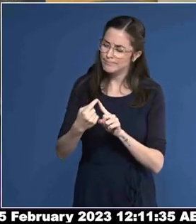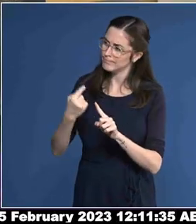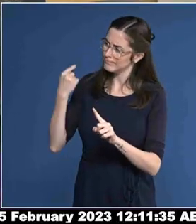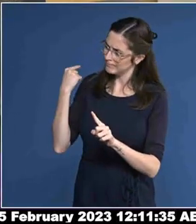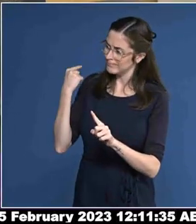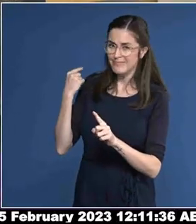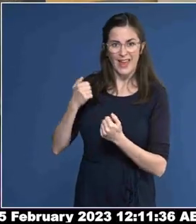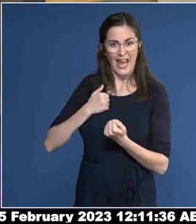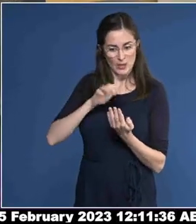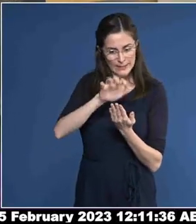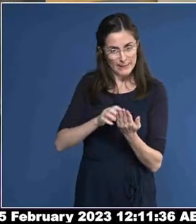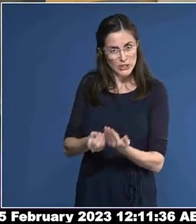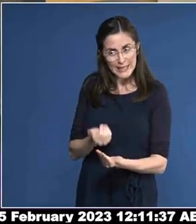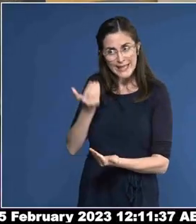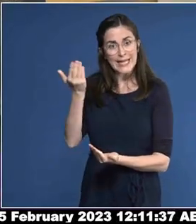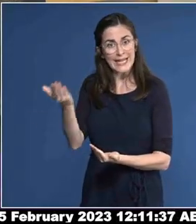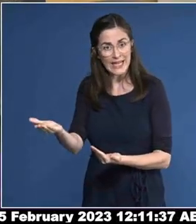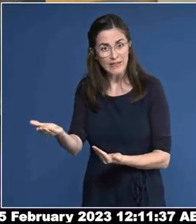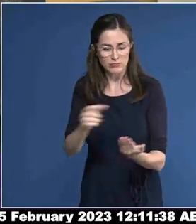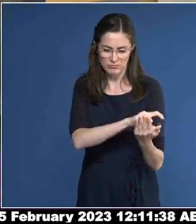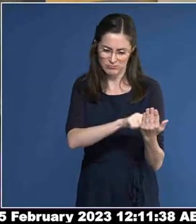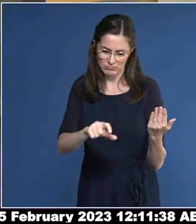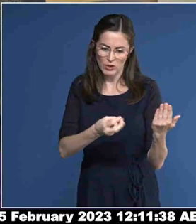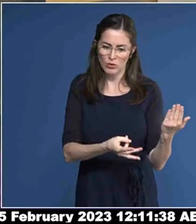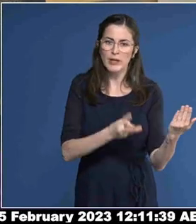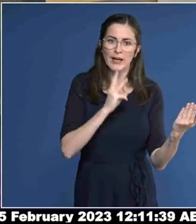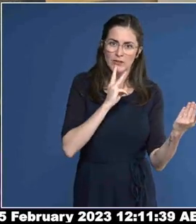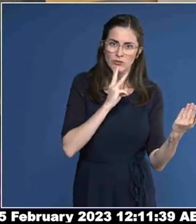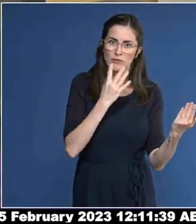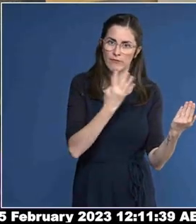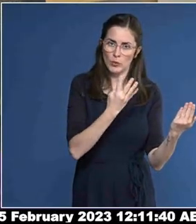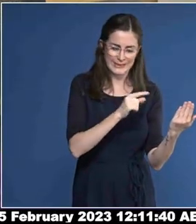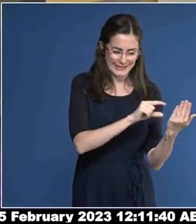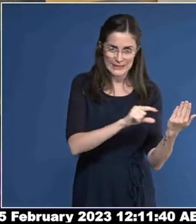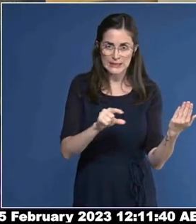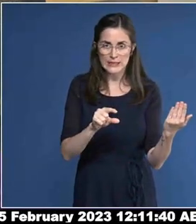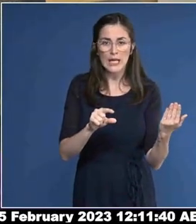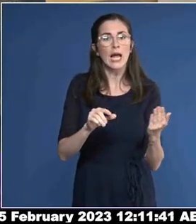submissions, which is paragraph 314, and what you now know in the Commissioners'